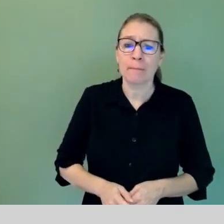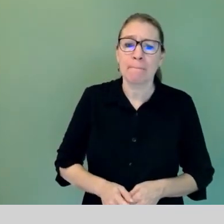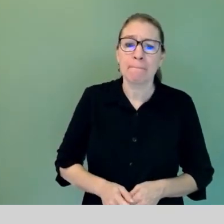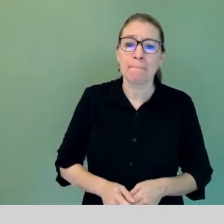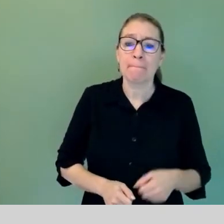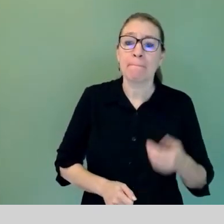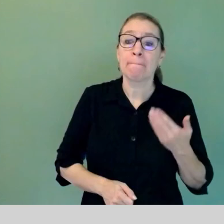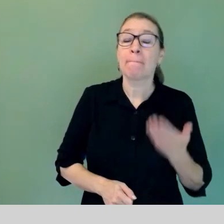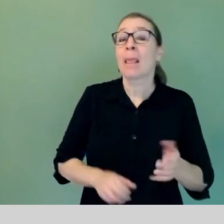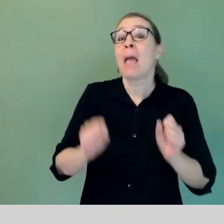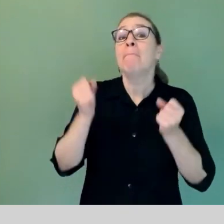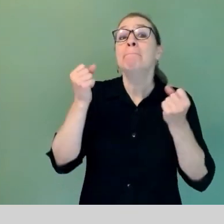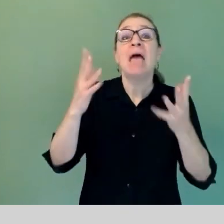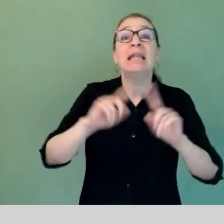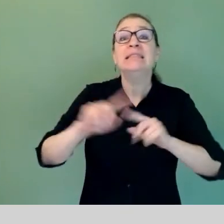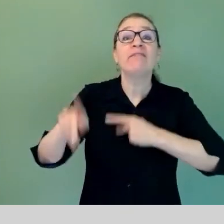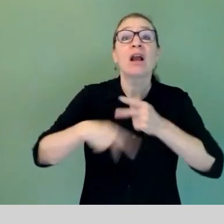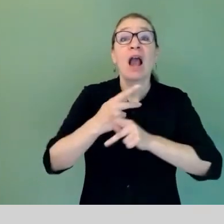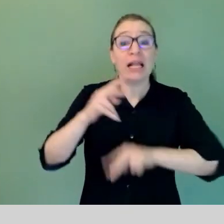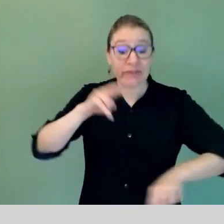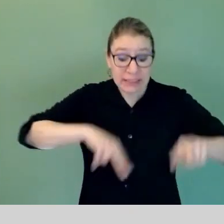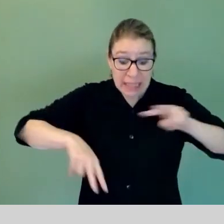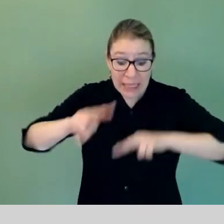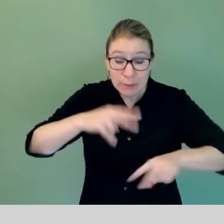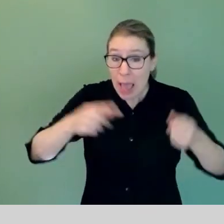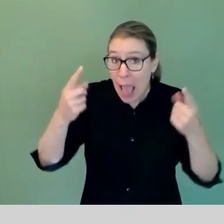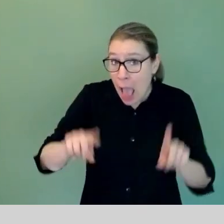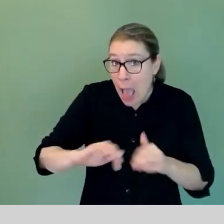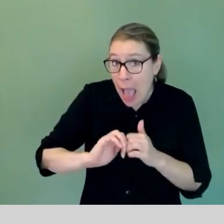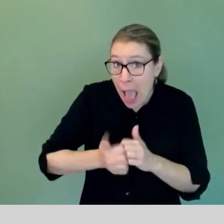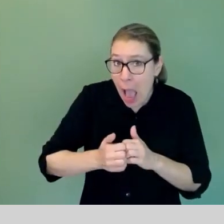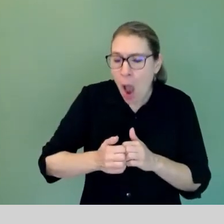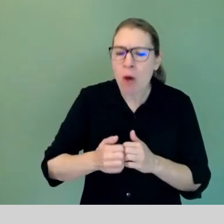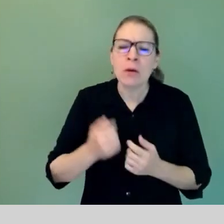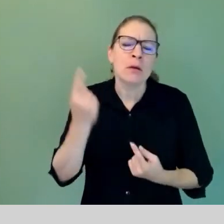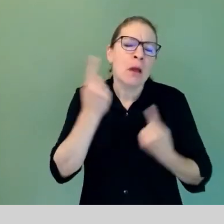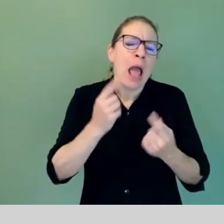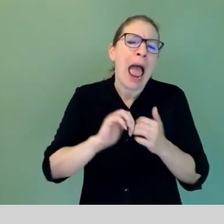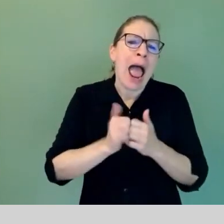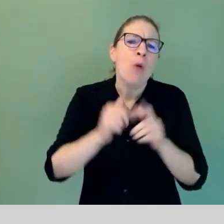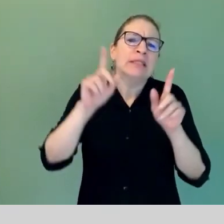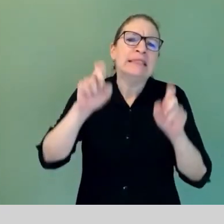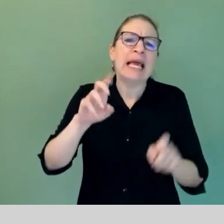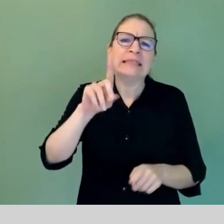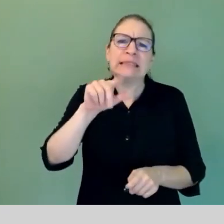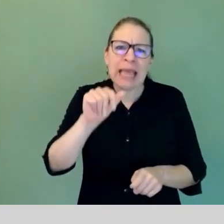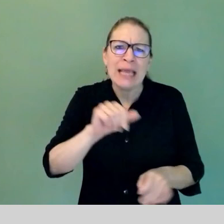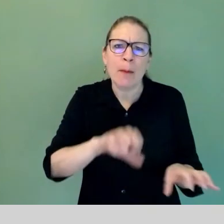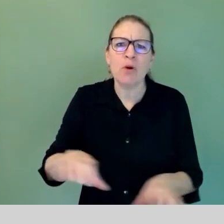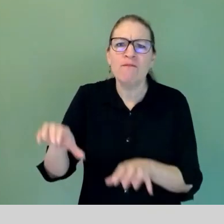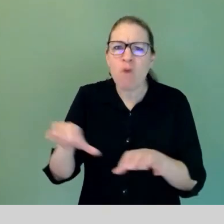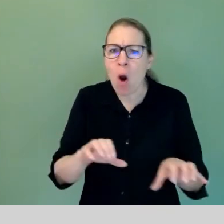Further, you know, a lot of assessments can be done by looking at how the test data was performing,